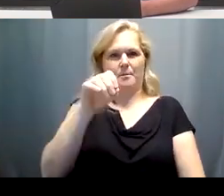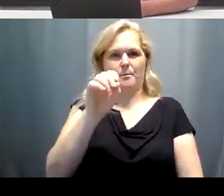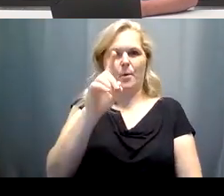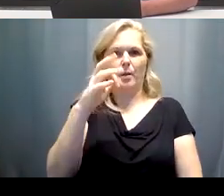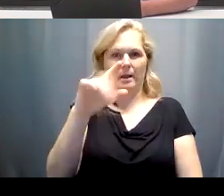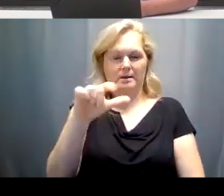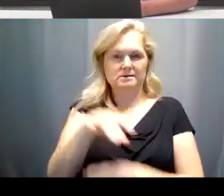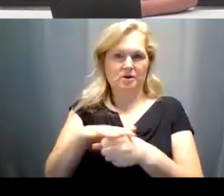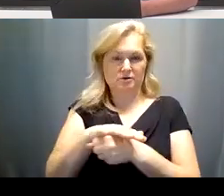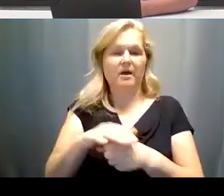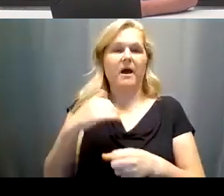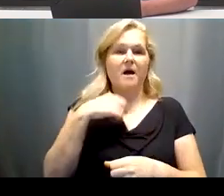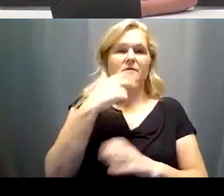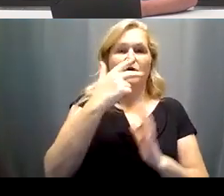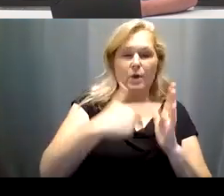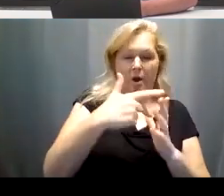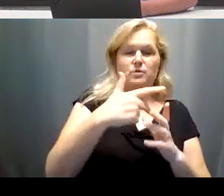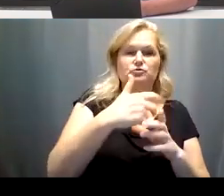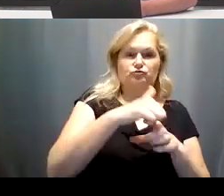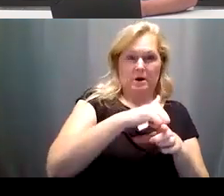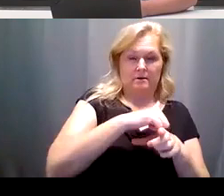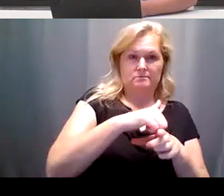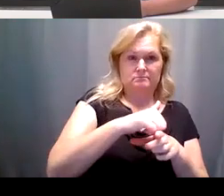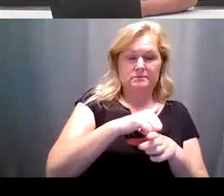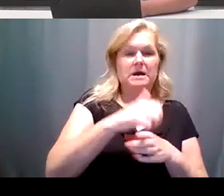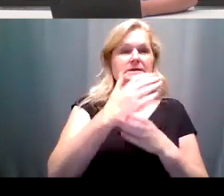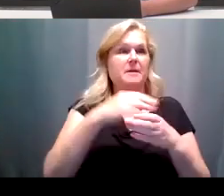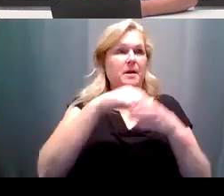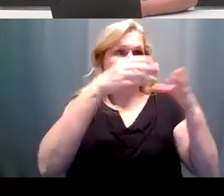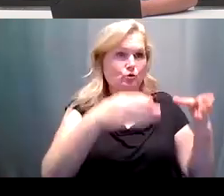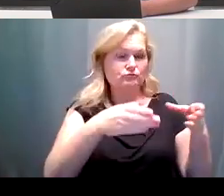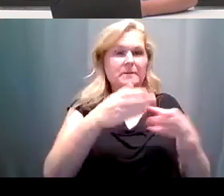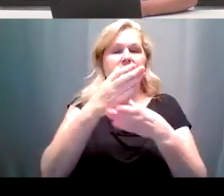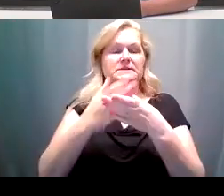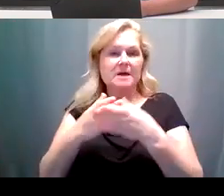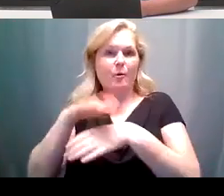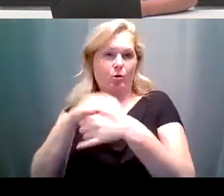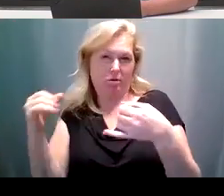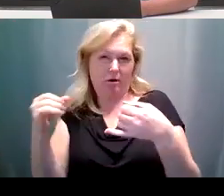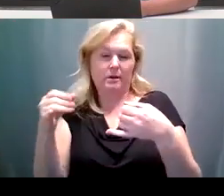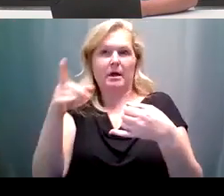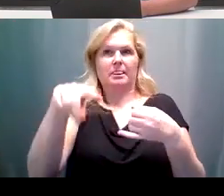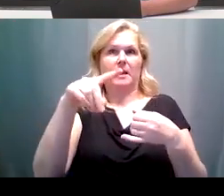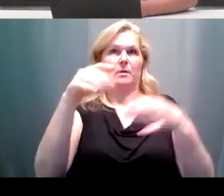some in person and some may be virtual They will explain your job and for some positions